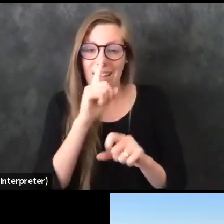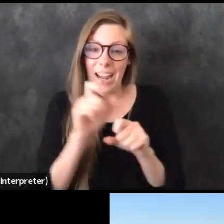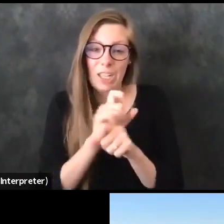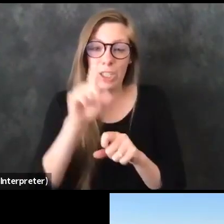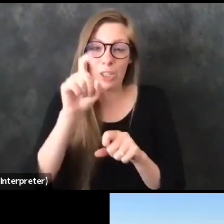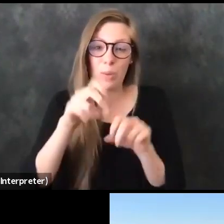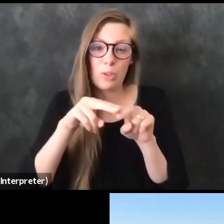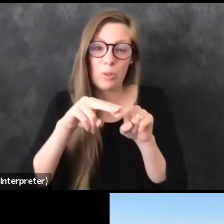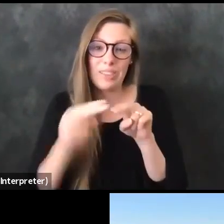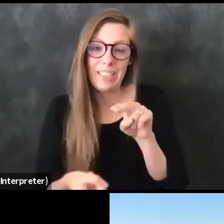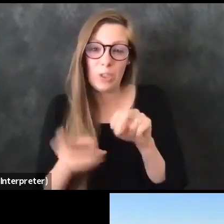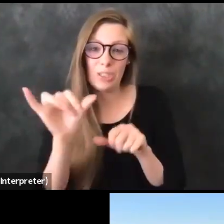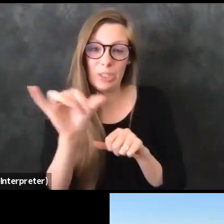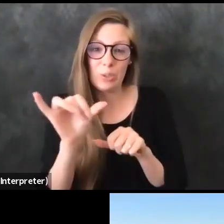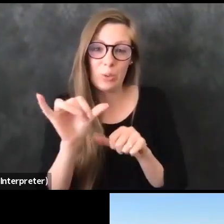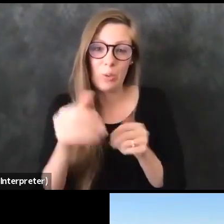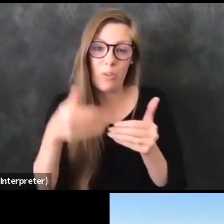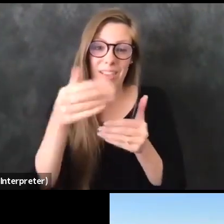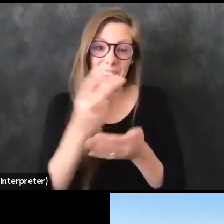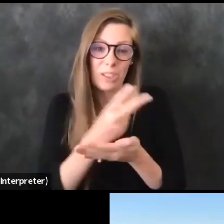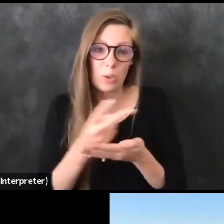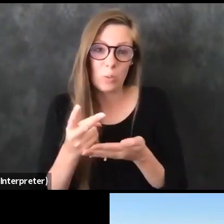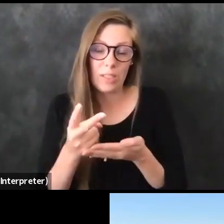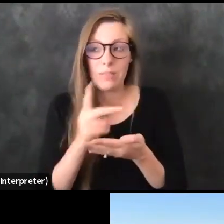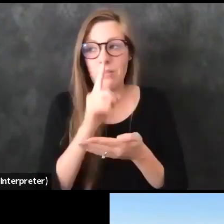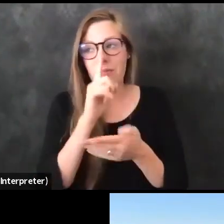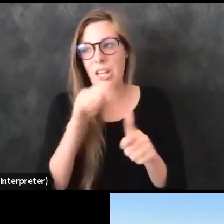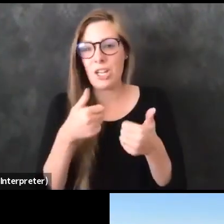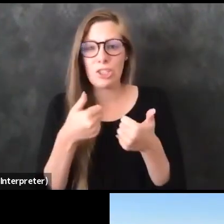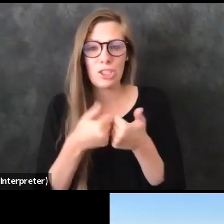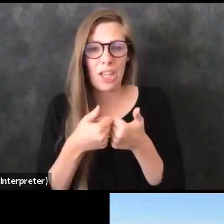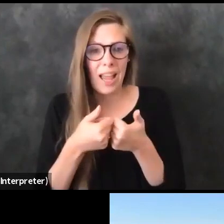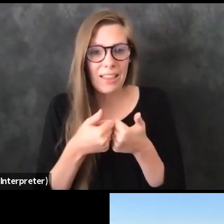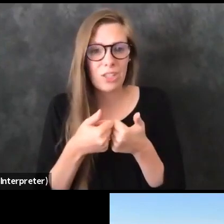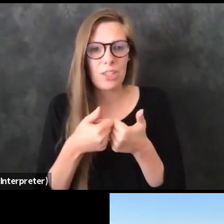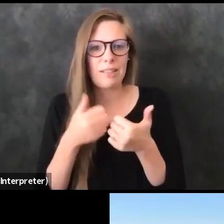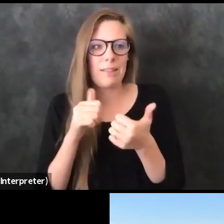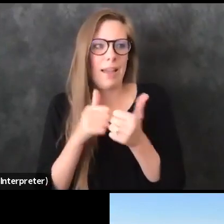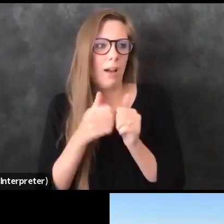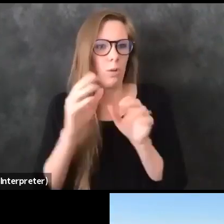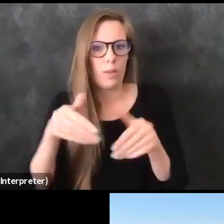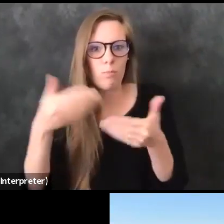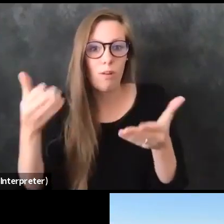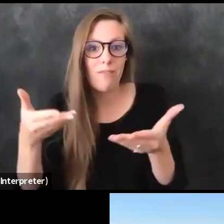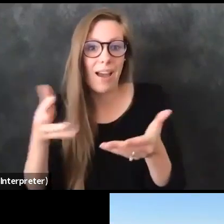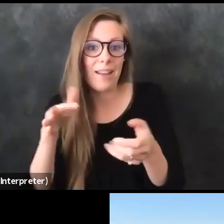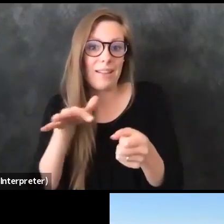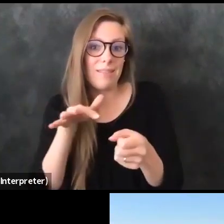weeks, in addition to making this really challenging just to meet the increased demand for vaccinations from those 50 and over.